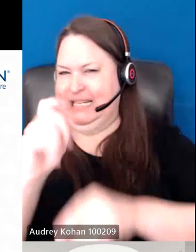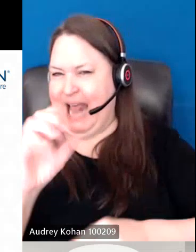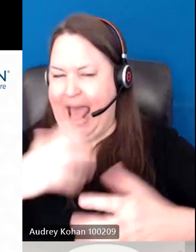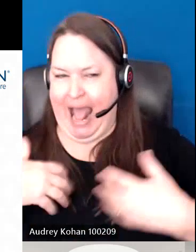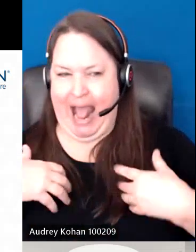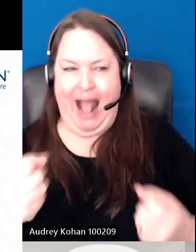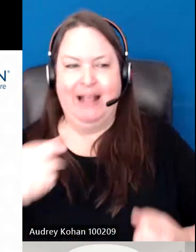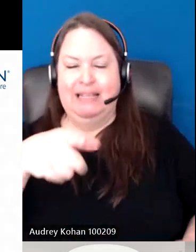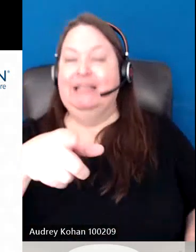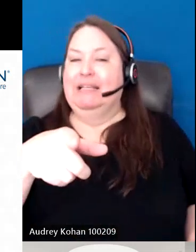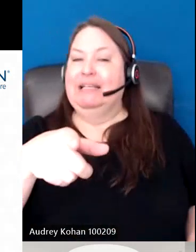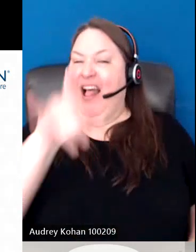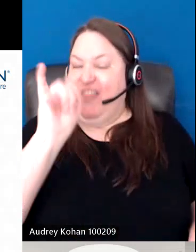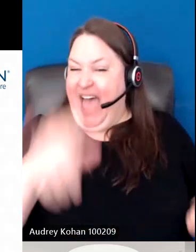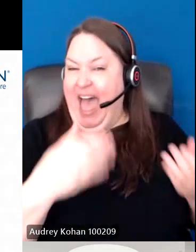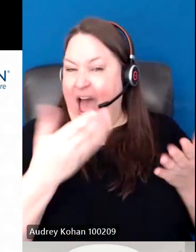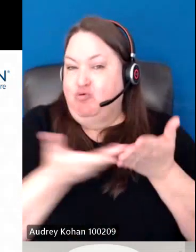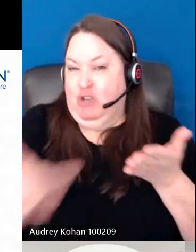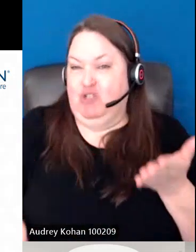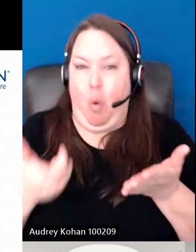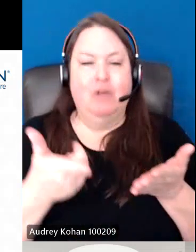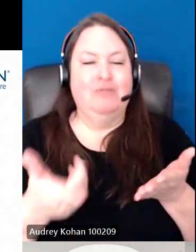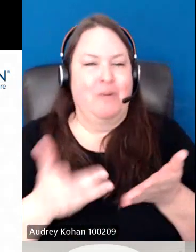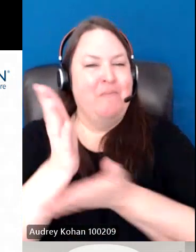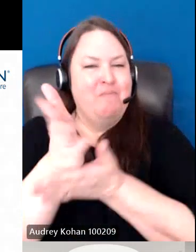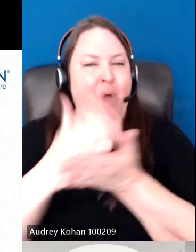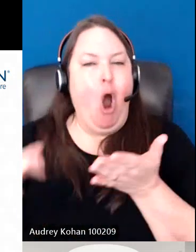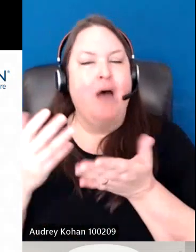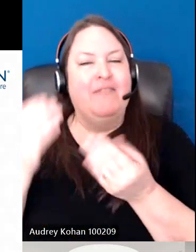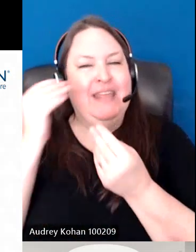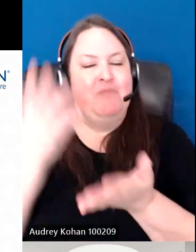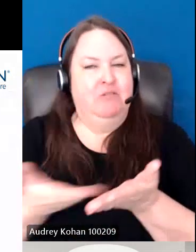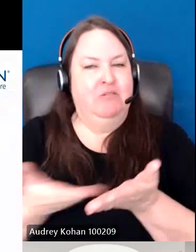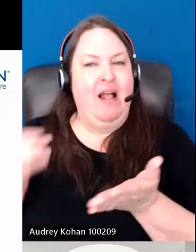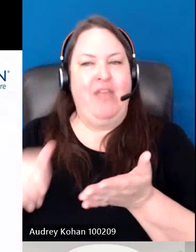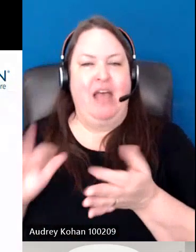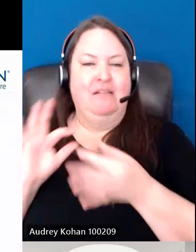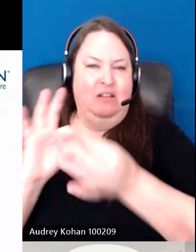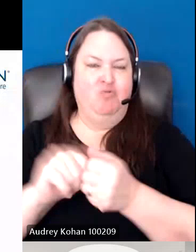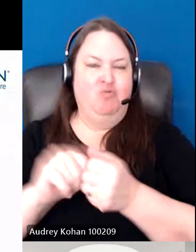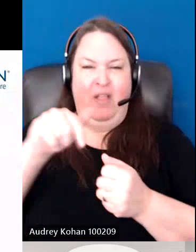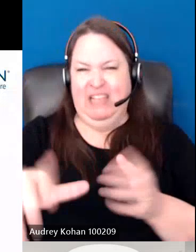resource that will be um a part of the resources that that are associated with this webinar so in